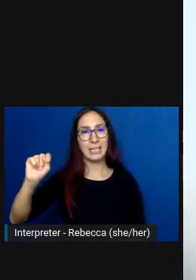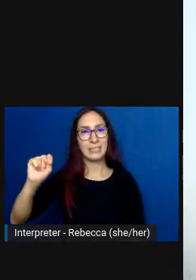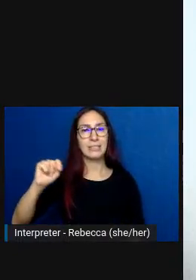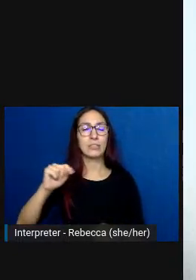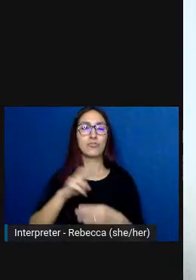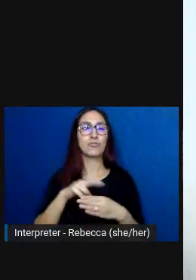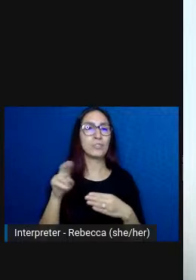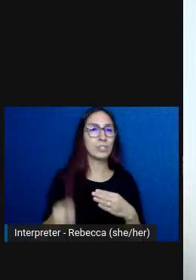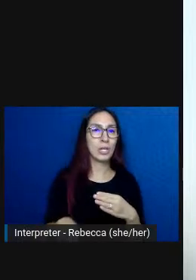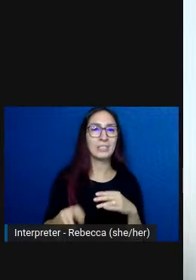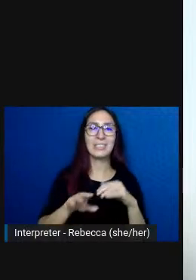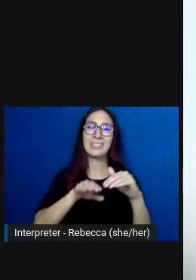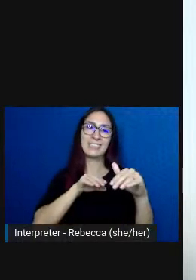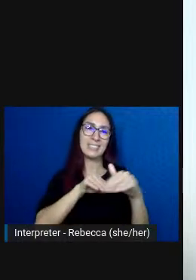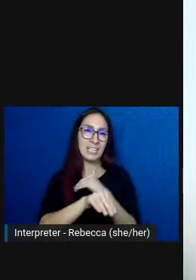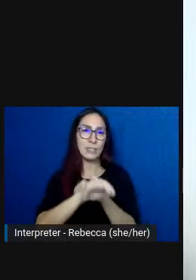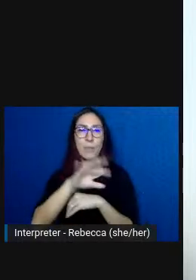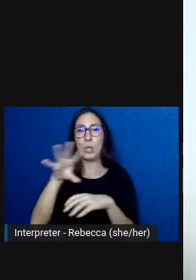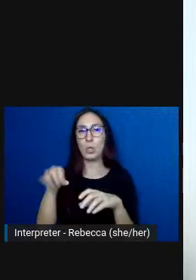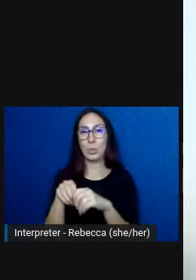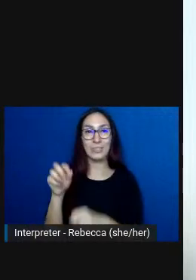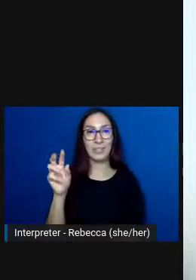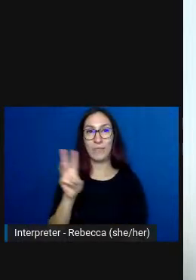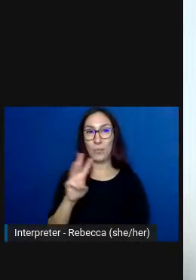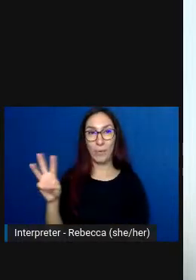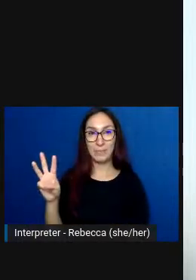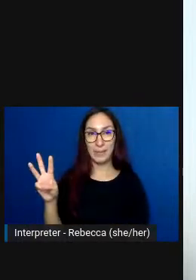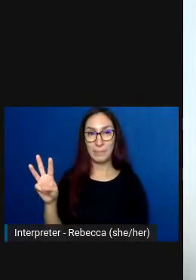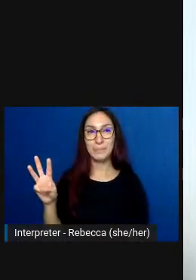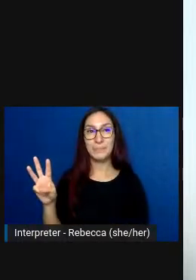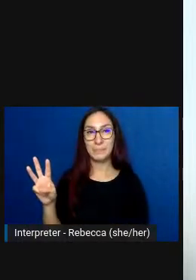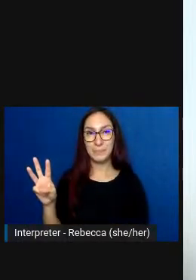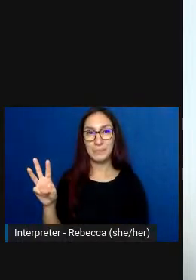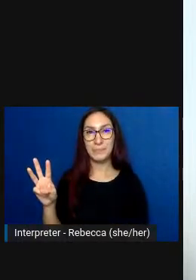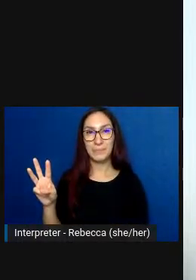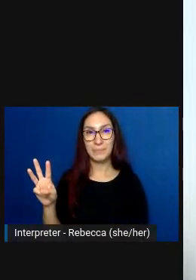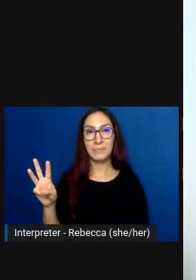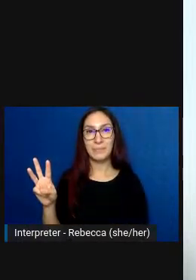Understanding these reasons what help you write the best Alt Text